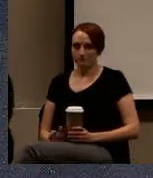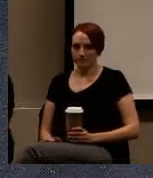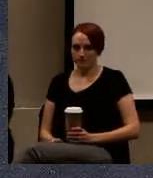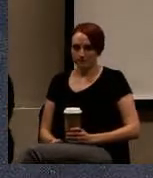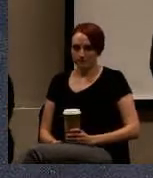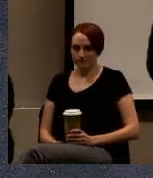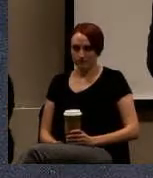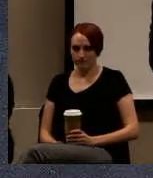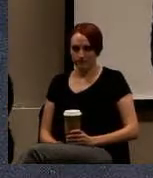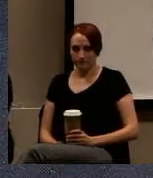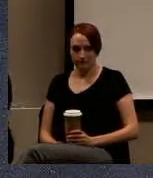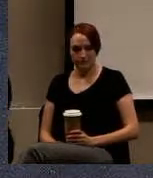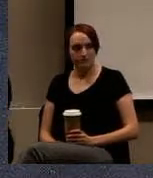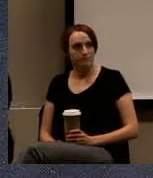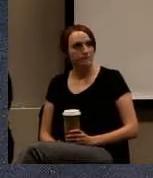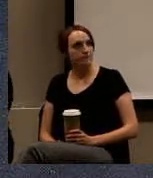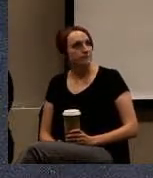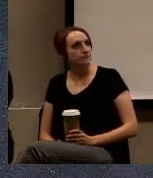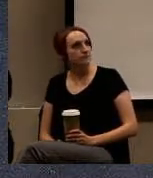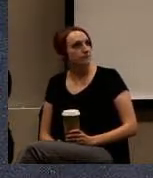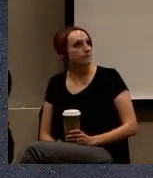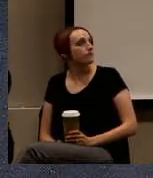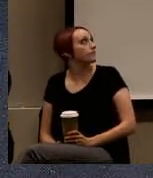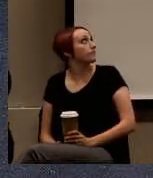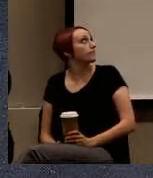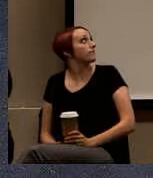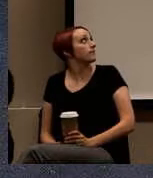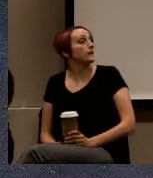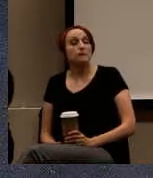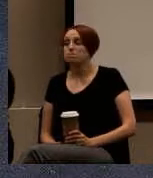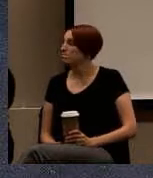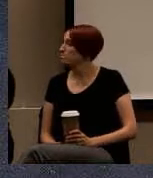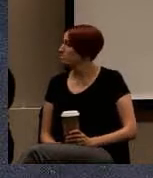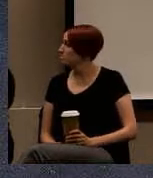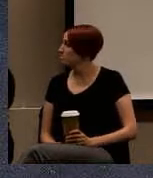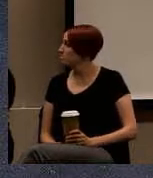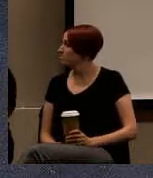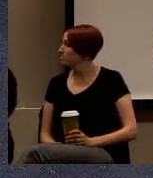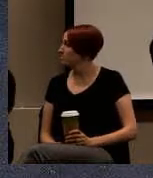And then part of that also is about road infrastructure.